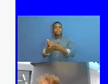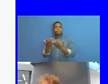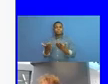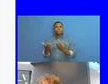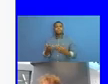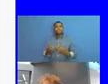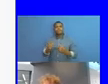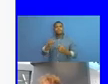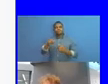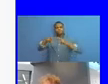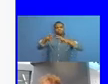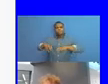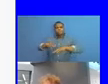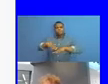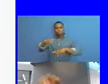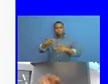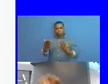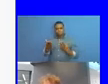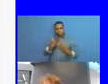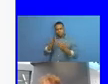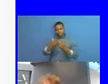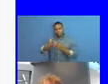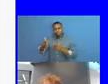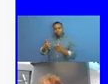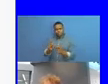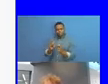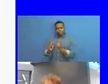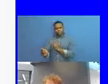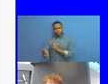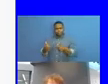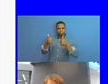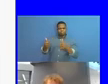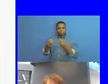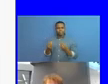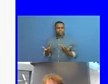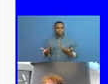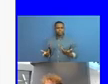inclusion, what do we really want to achieve? What's the impact we want to have on our practice,